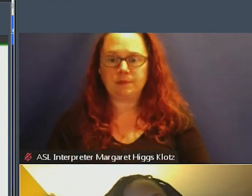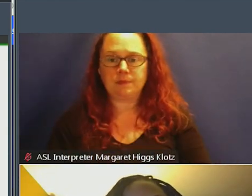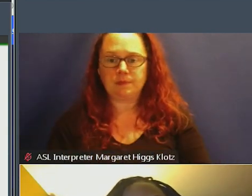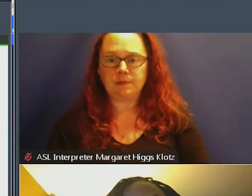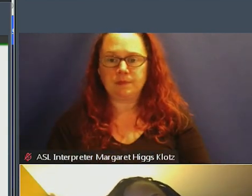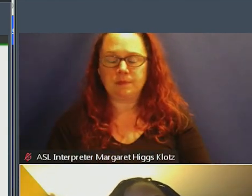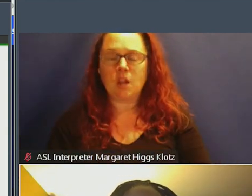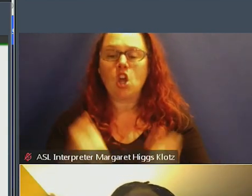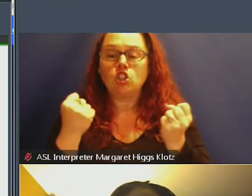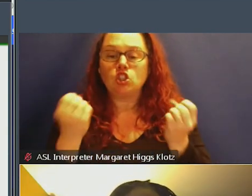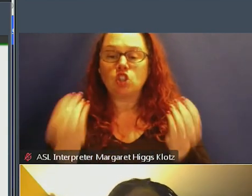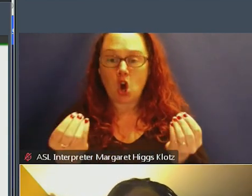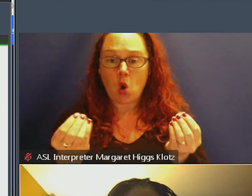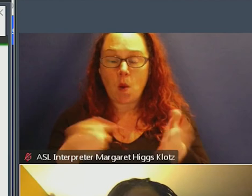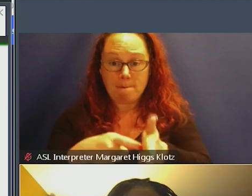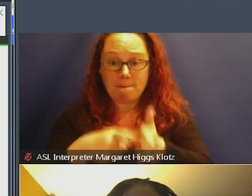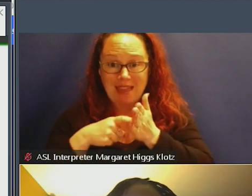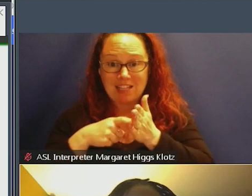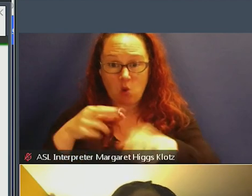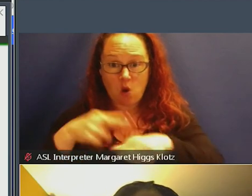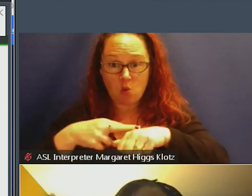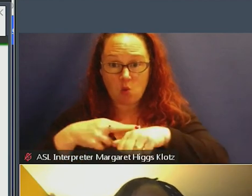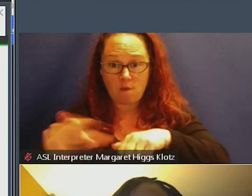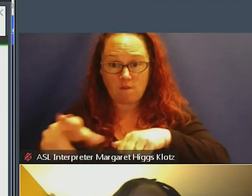So mandatory referral exists as a process only